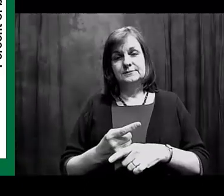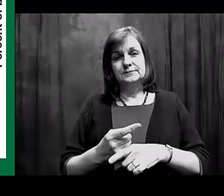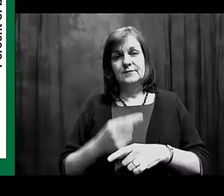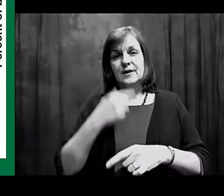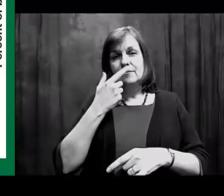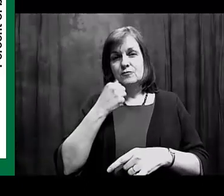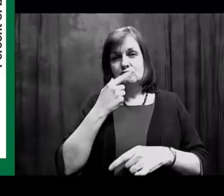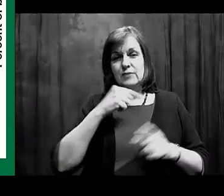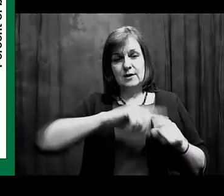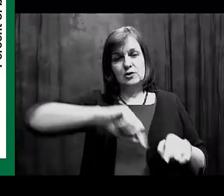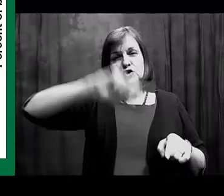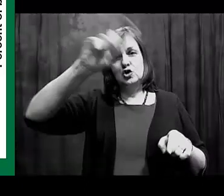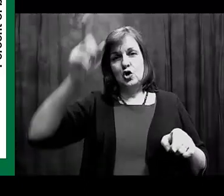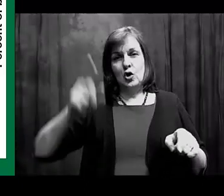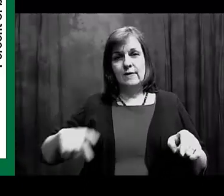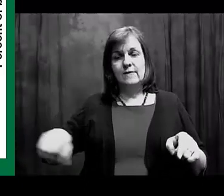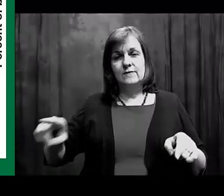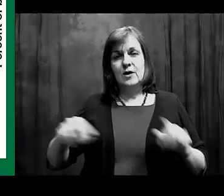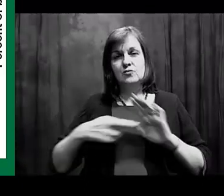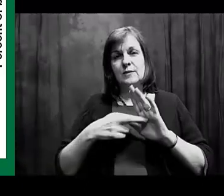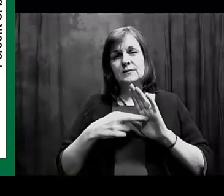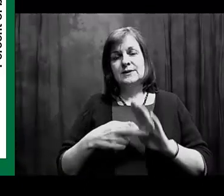this red curve is actually